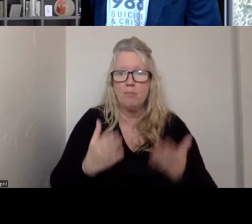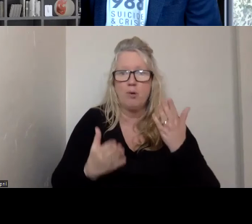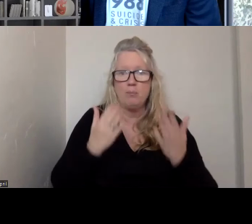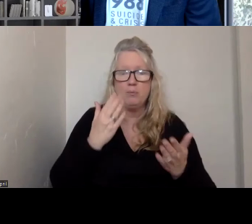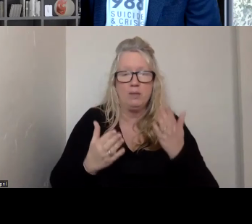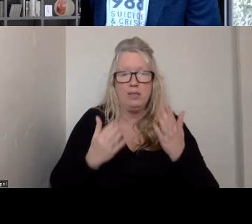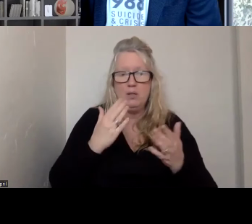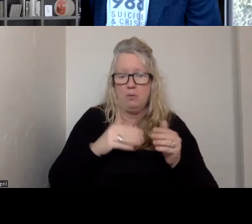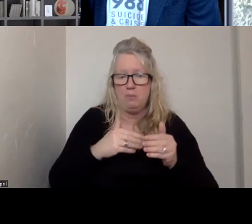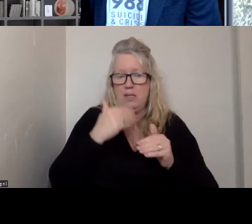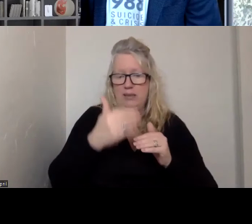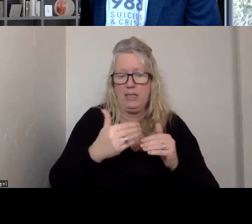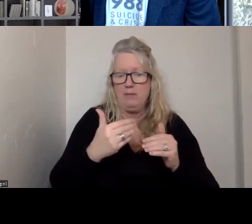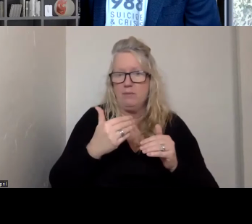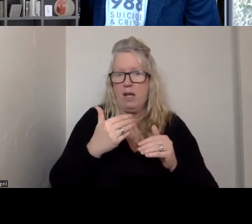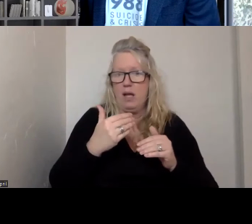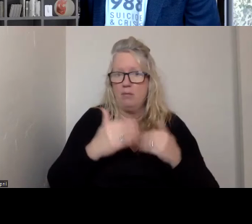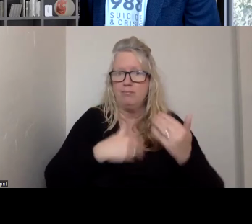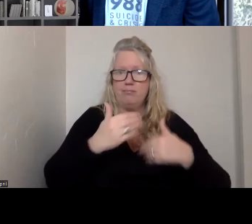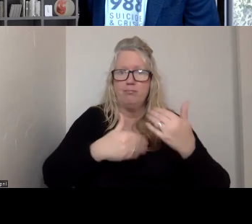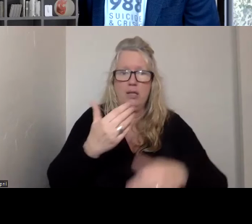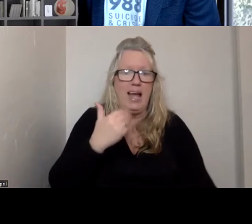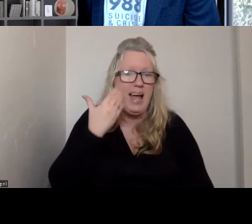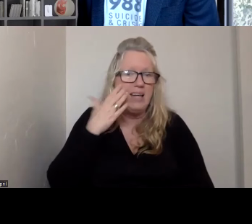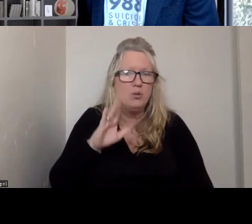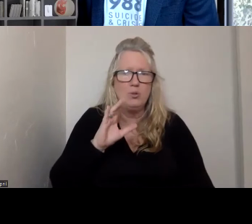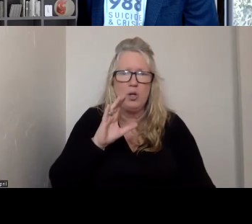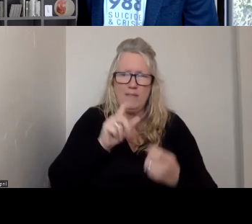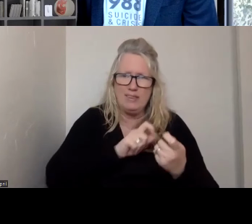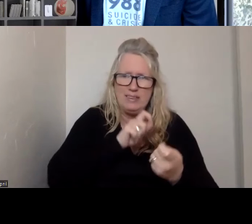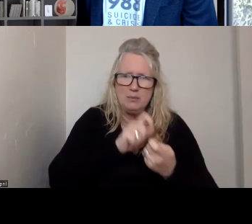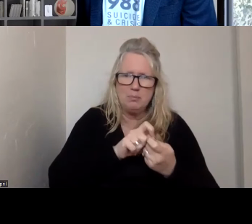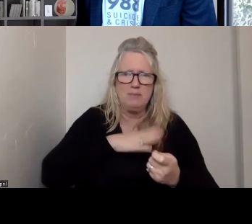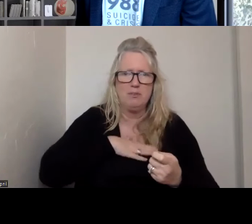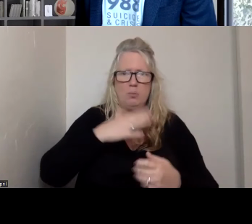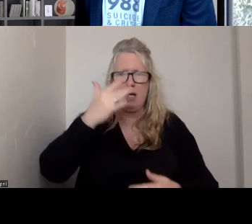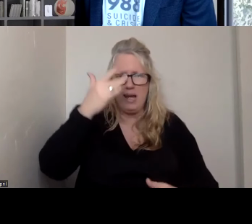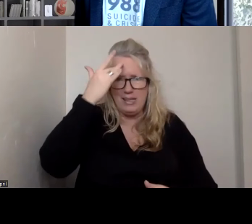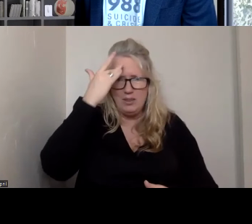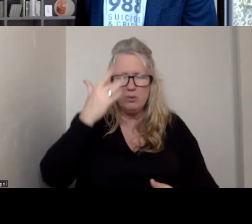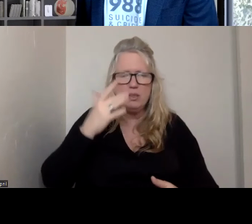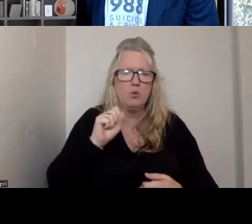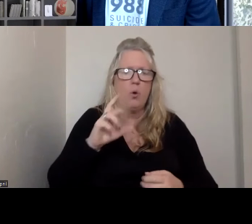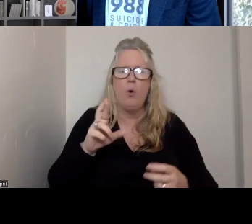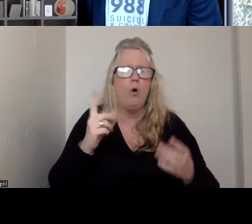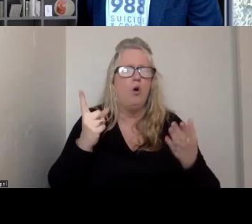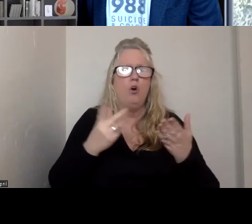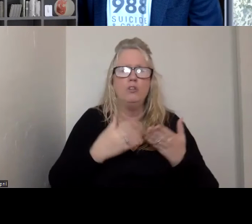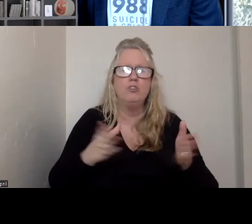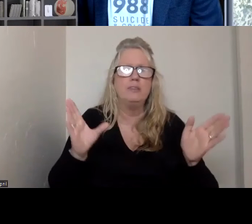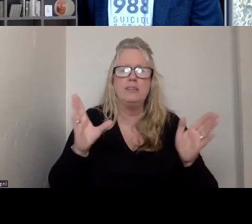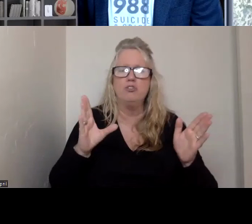STEPS AT A GREATER RATE. I DON'T KNOW IF IT IS SPECIFIC TO MY ILLNESS OR GENERALLY JUST AS